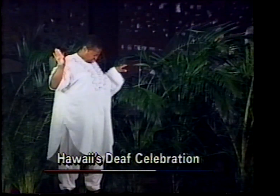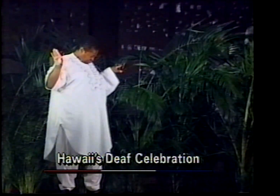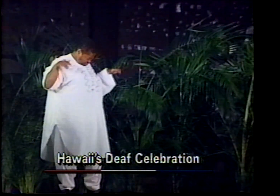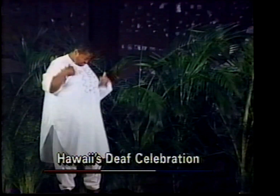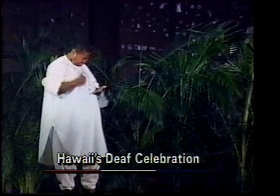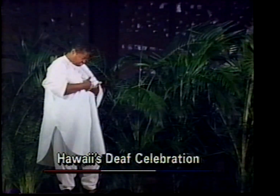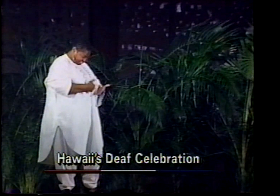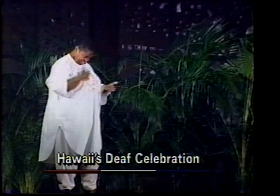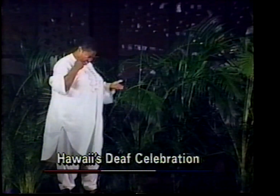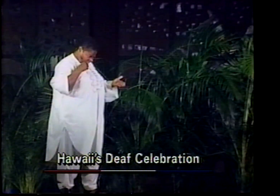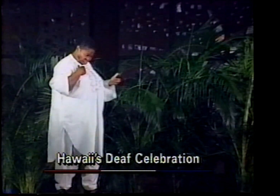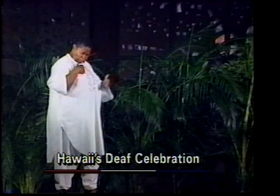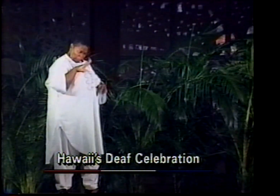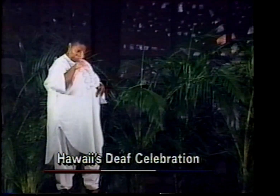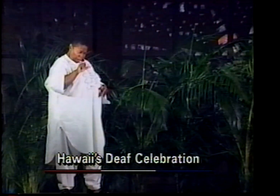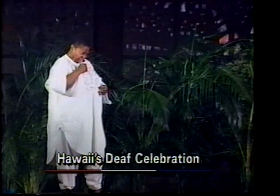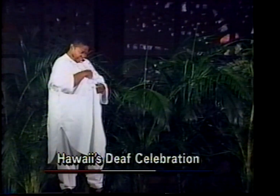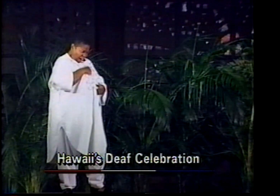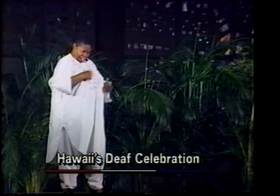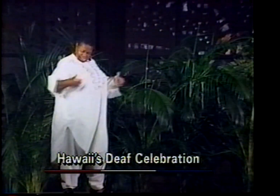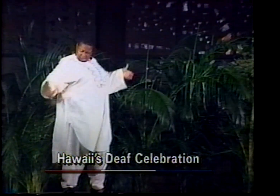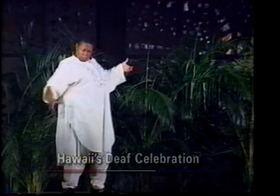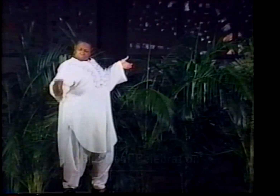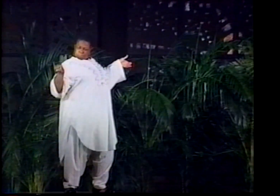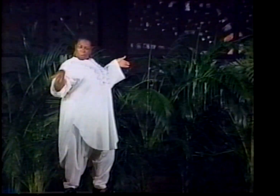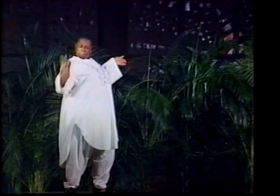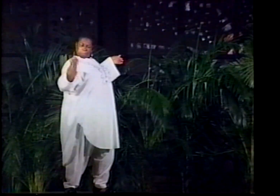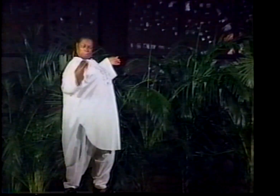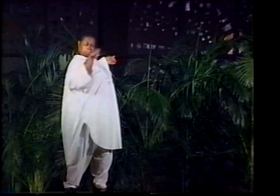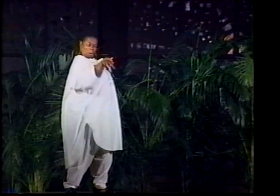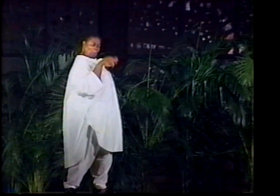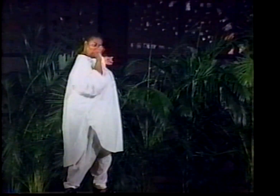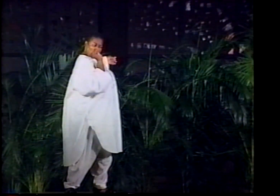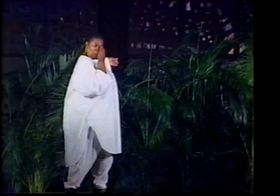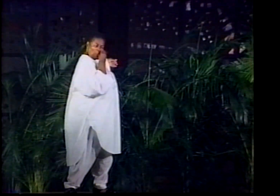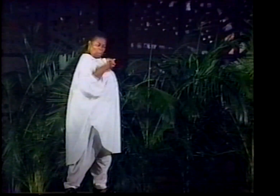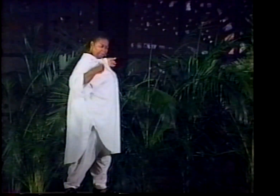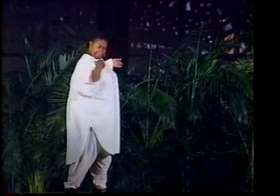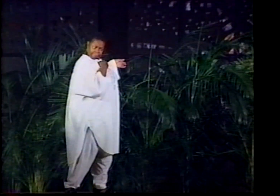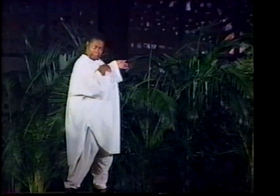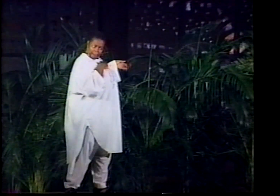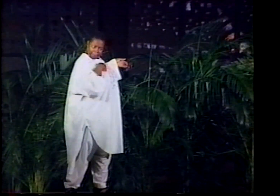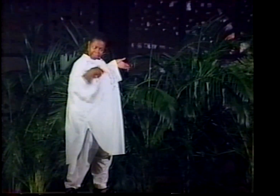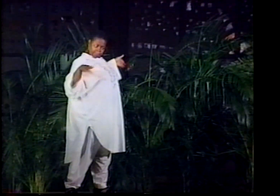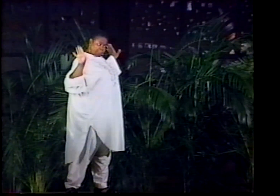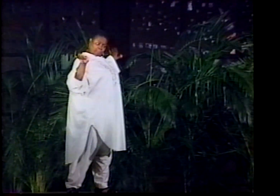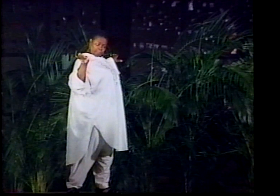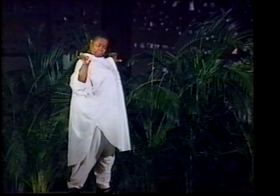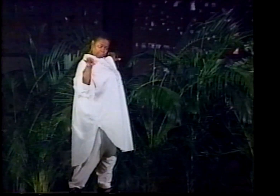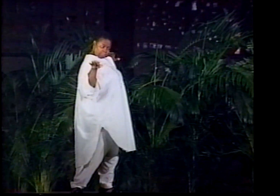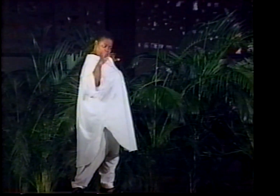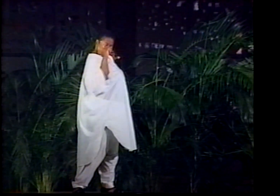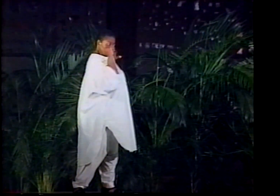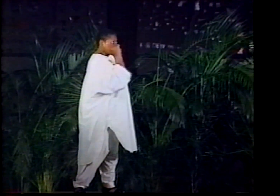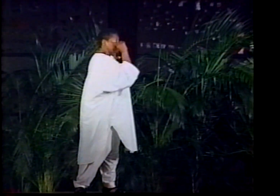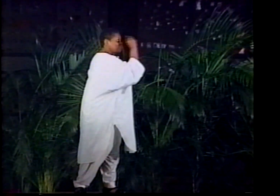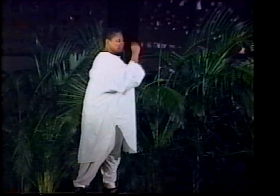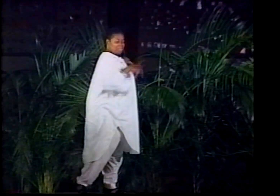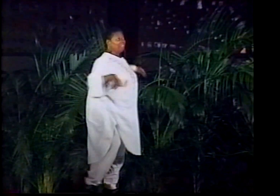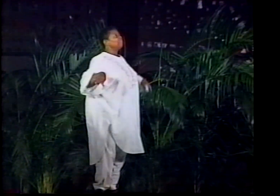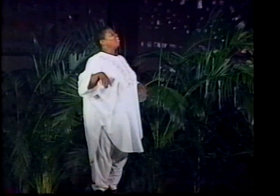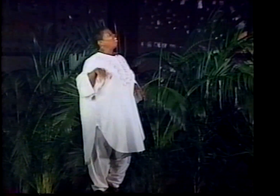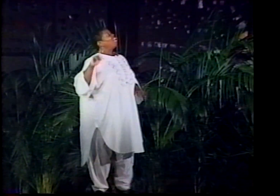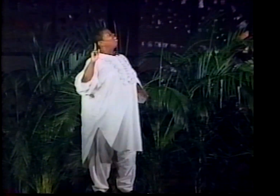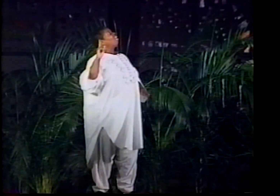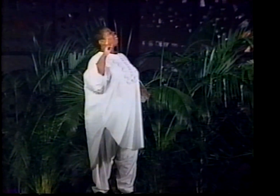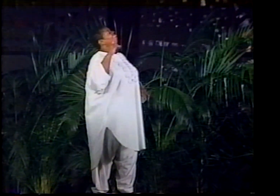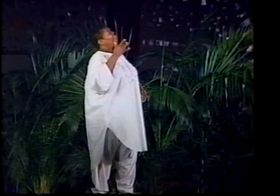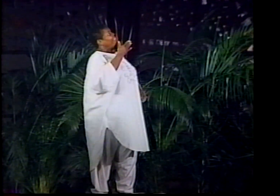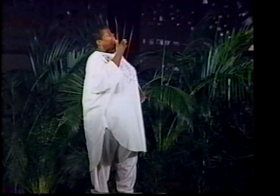The bee simply said, “I a too busy pollenating my plants so I am sorry I can’t give you